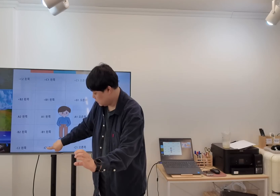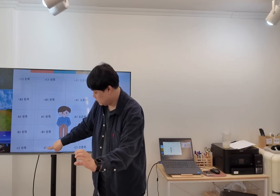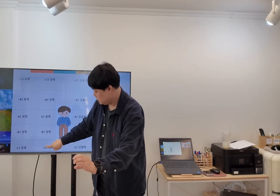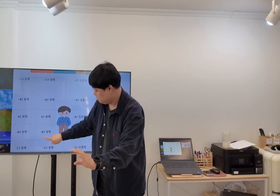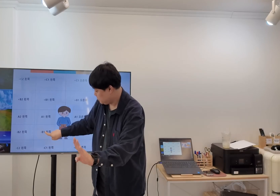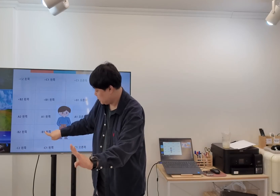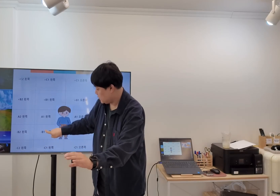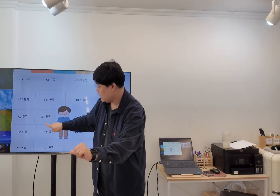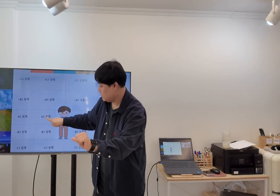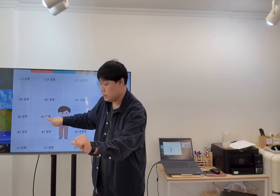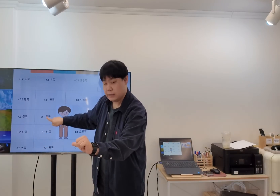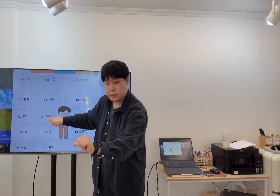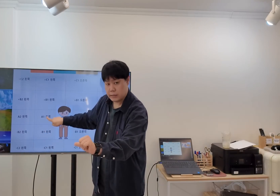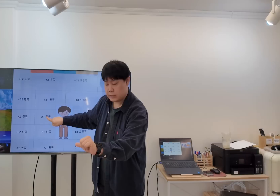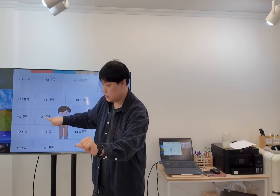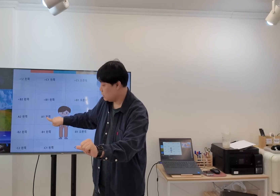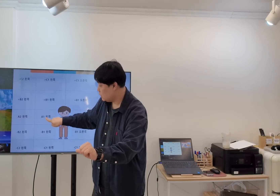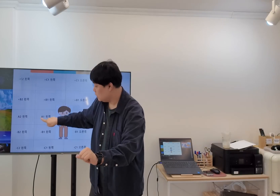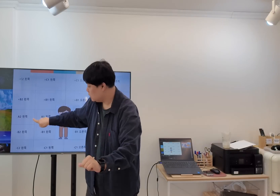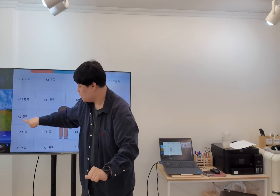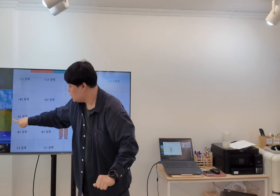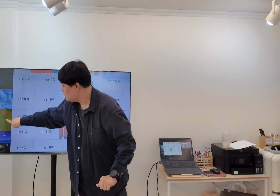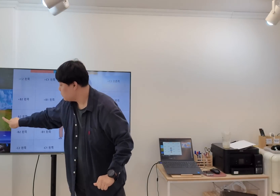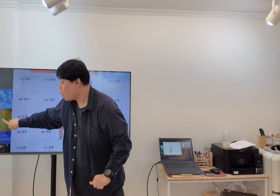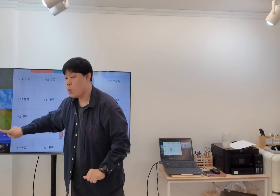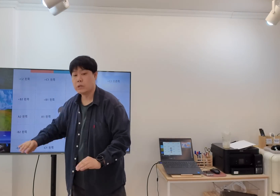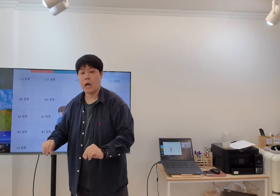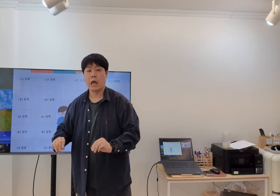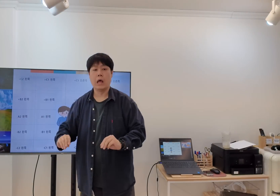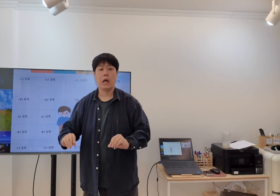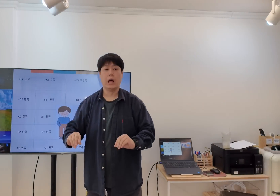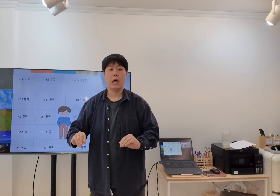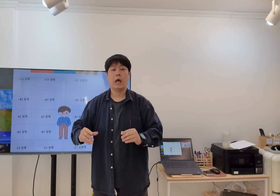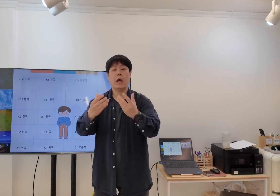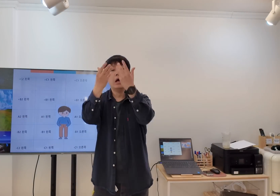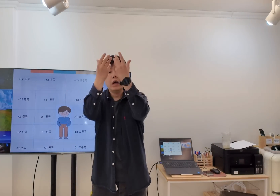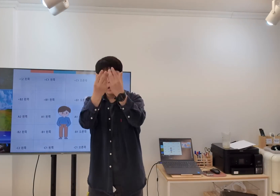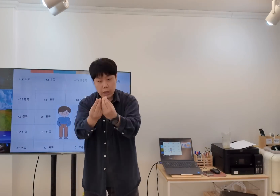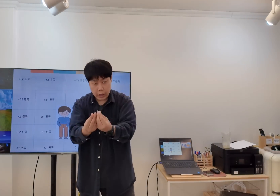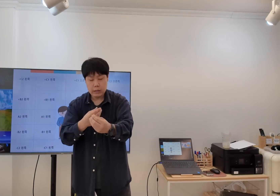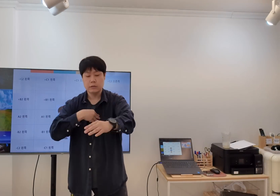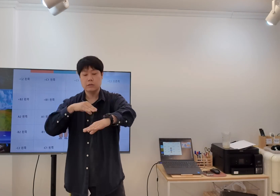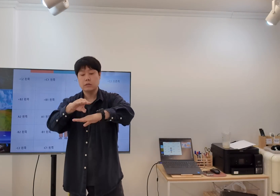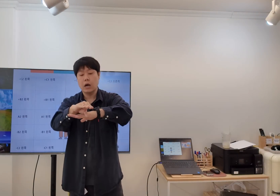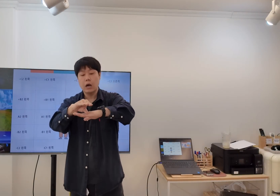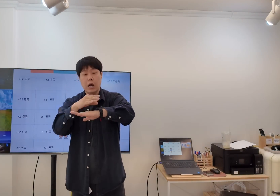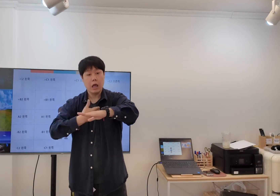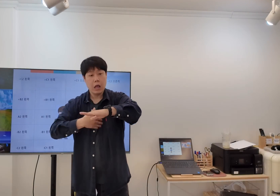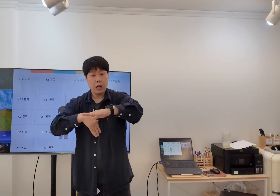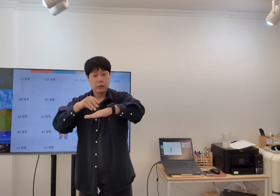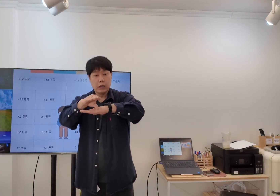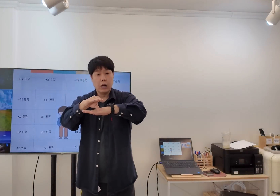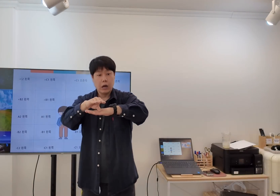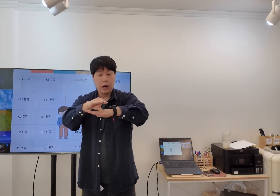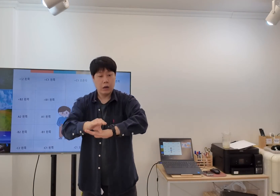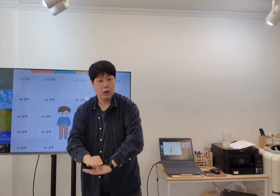C, B, A (based on the body) This standard is the ground. For example, in the case of a car,